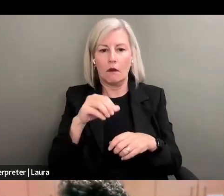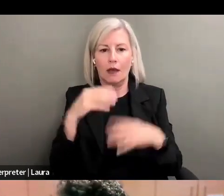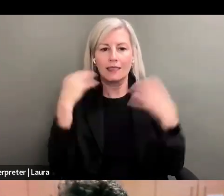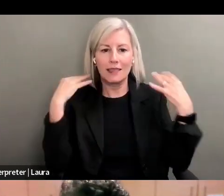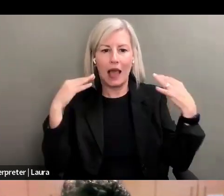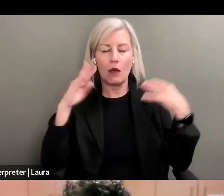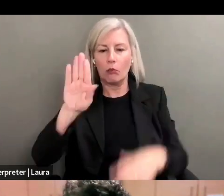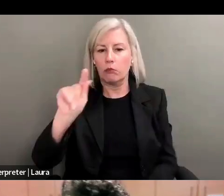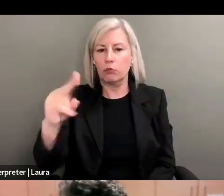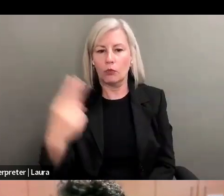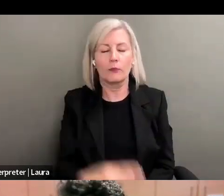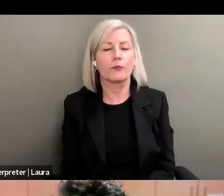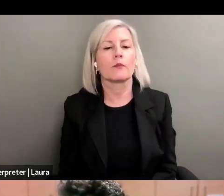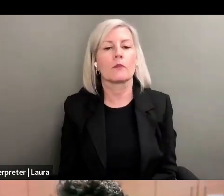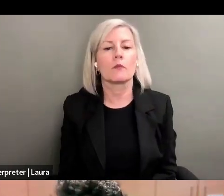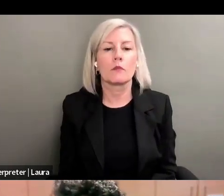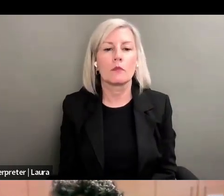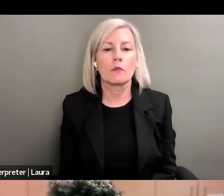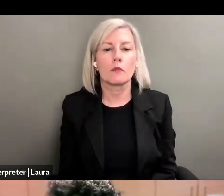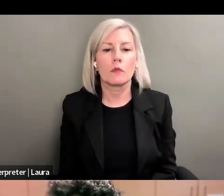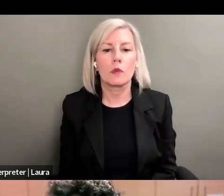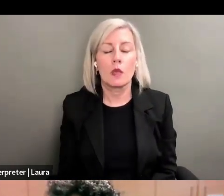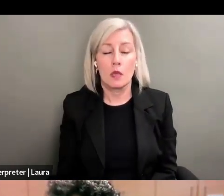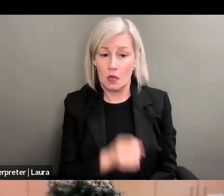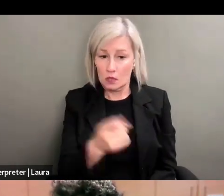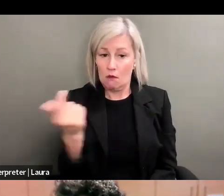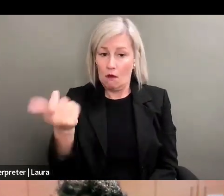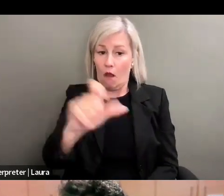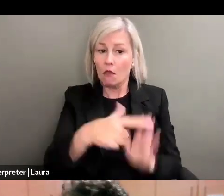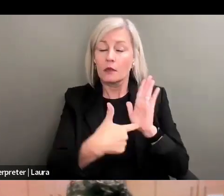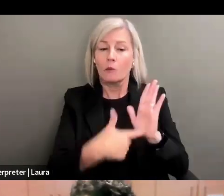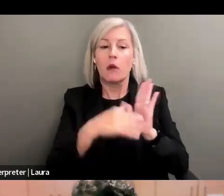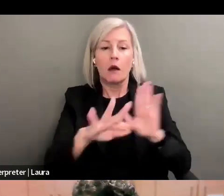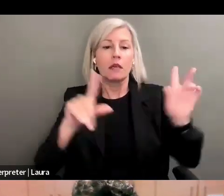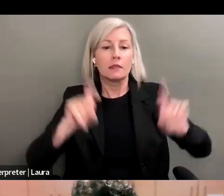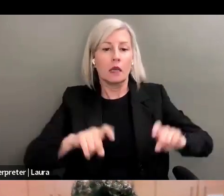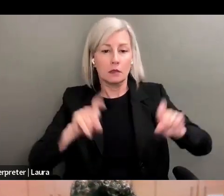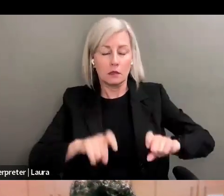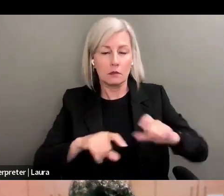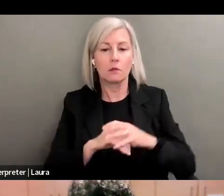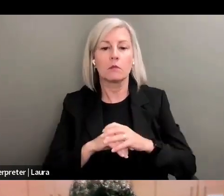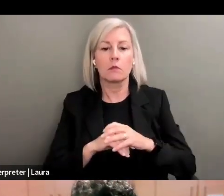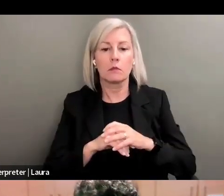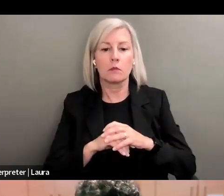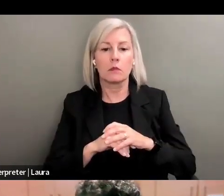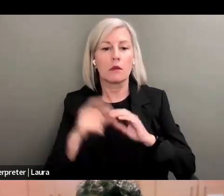Similarly, this is just another example of a test that we might do that's a speech and noise test.